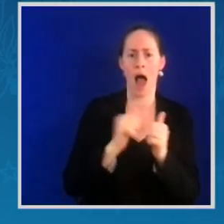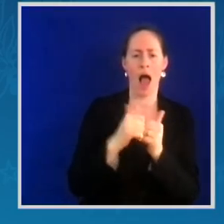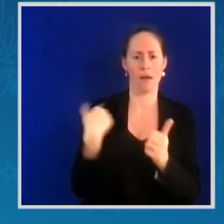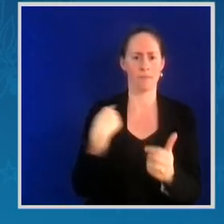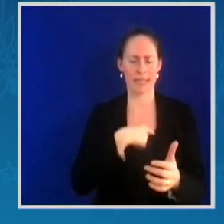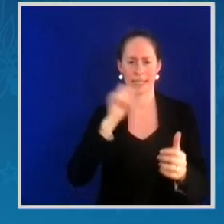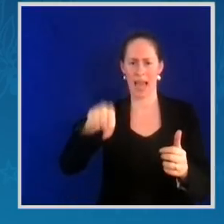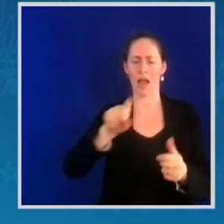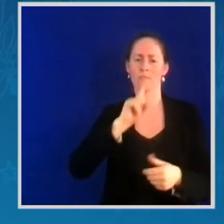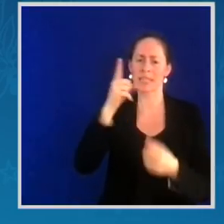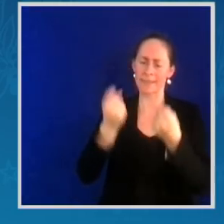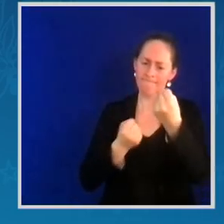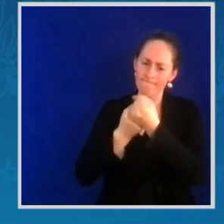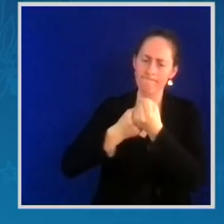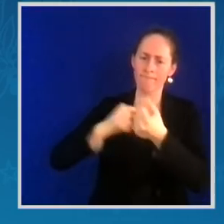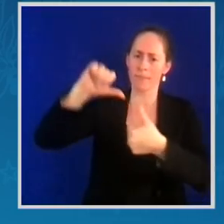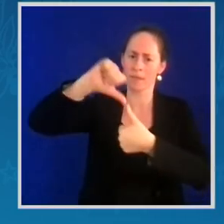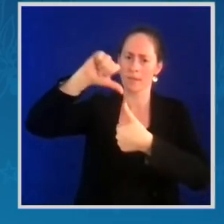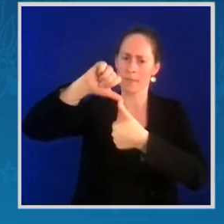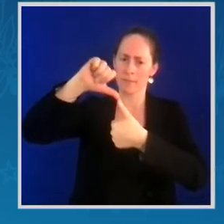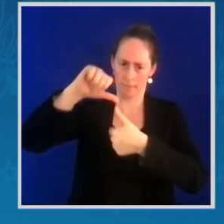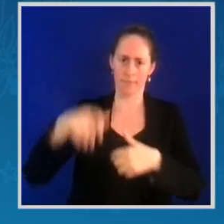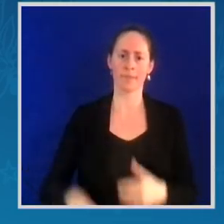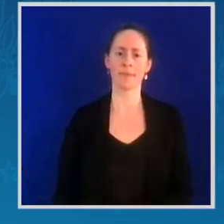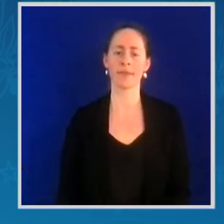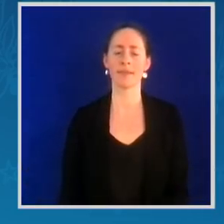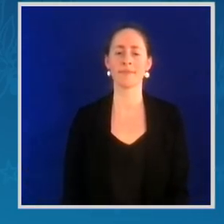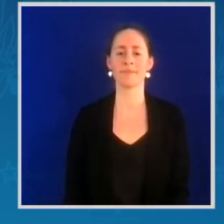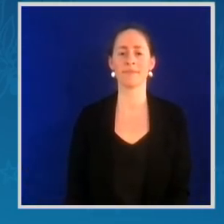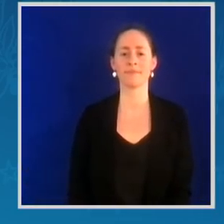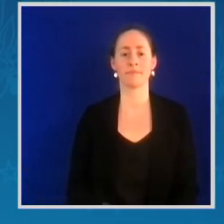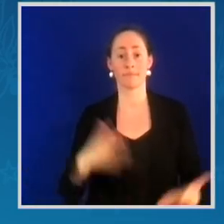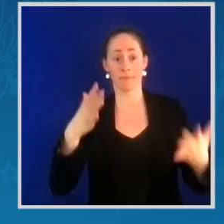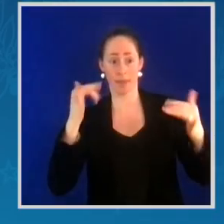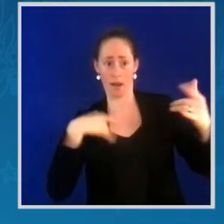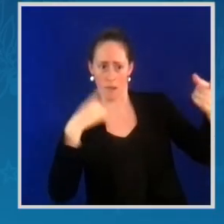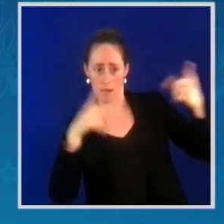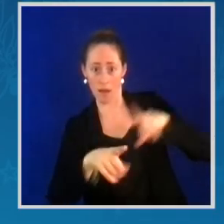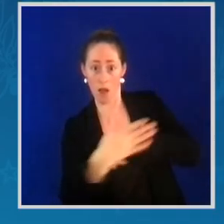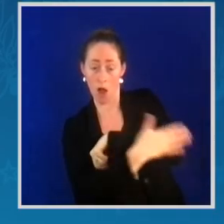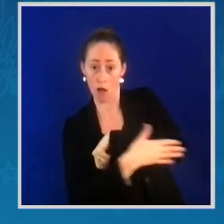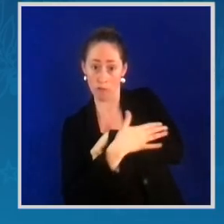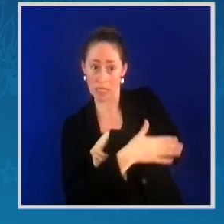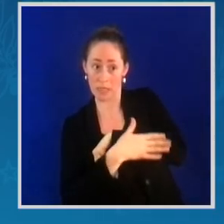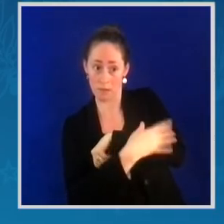with the President of Mexico and his leading cabinet members